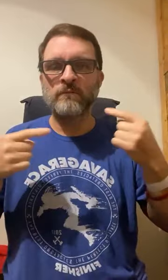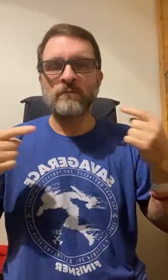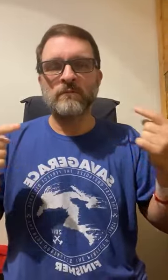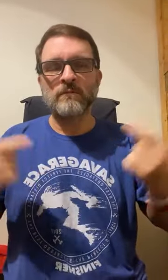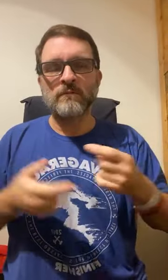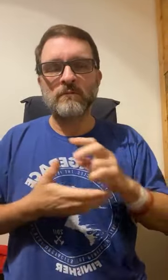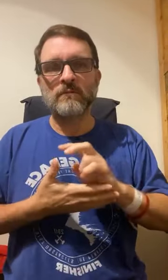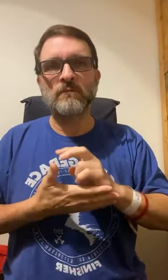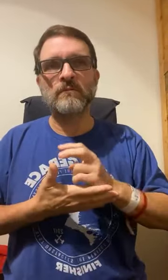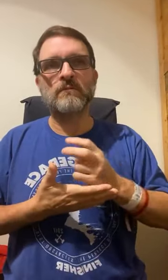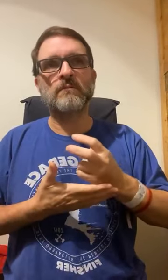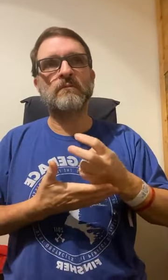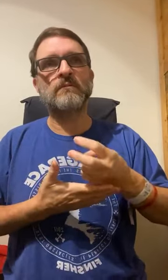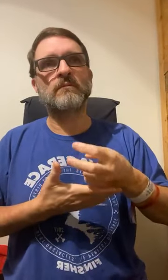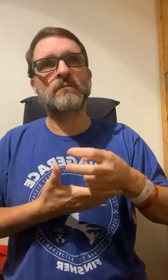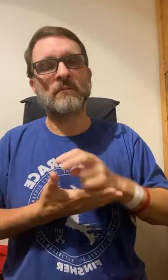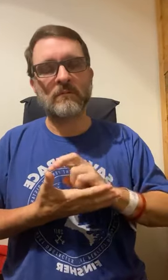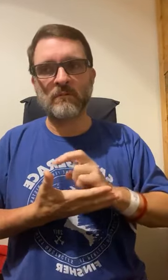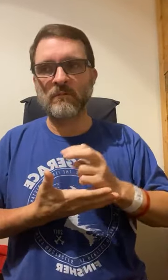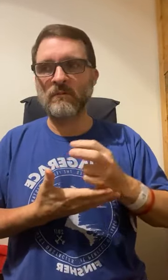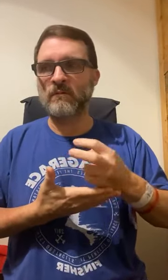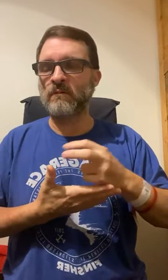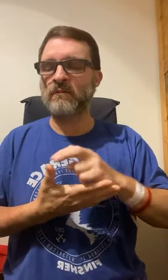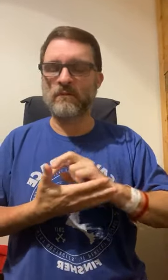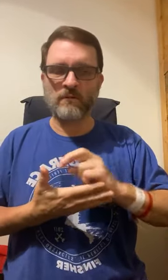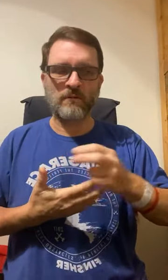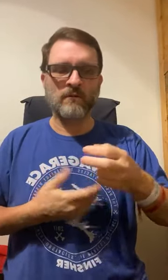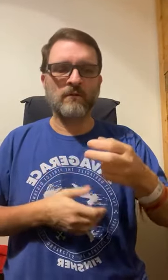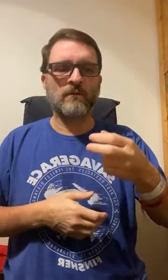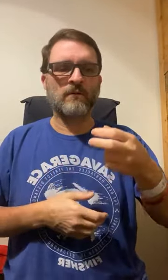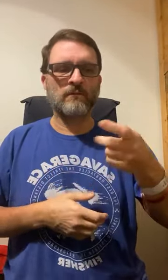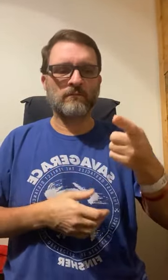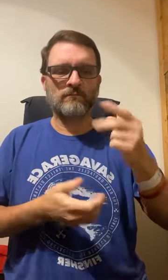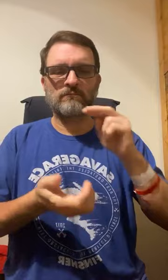I was restless.